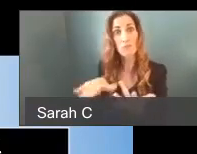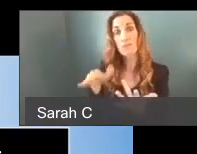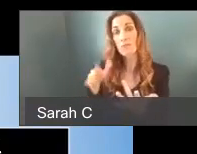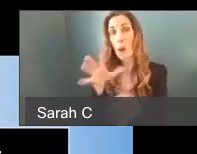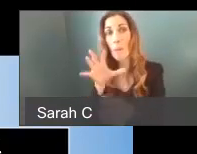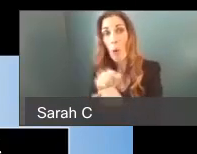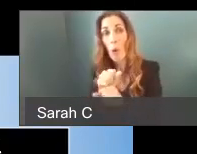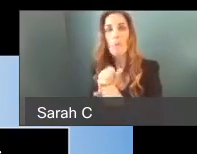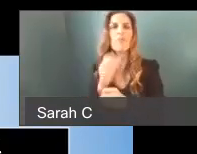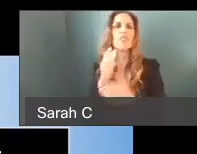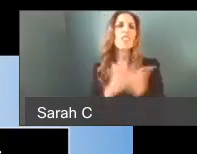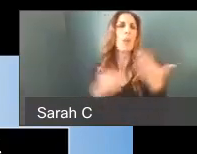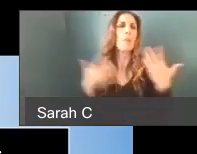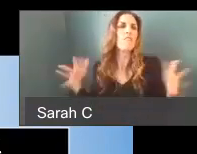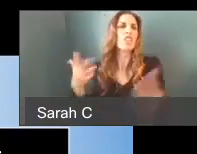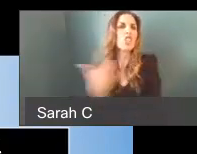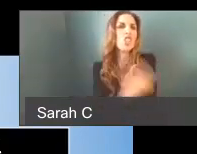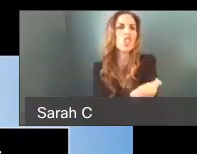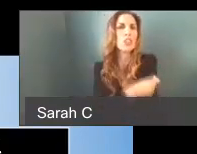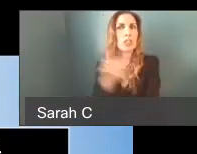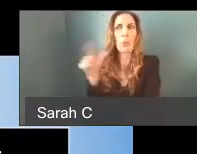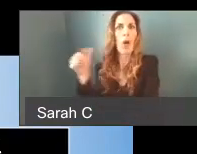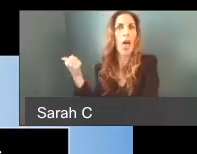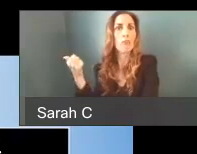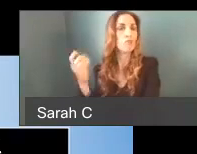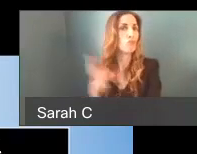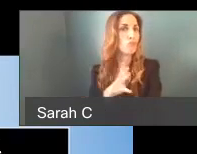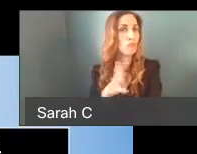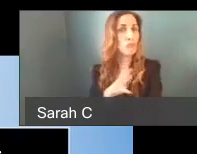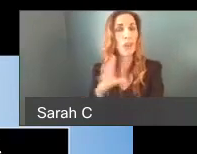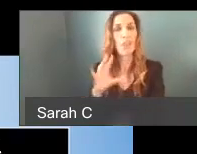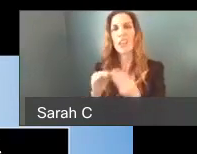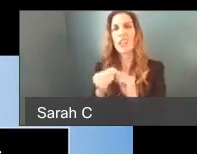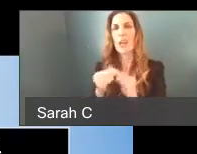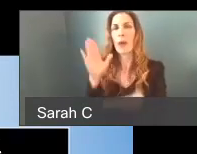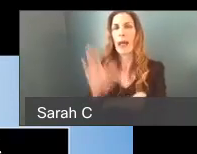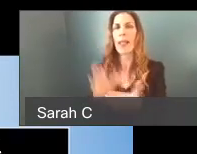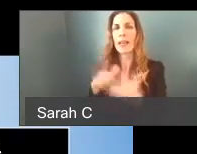gotten their vaccine. So that number is probably a little smaller than what you're looking at but